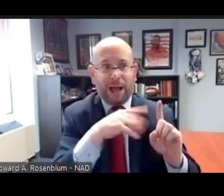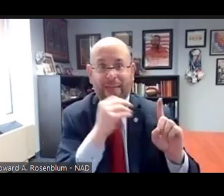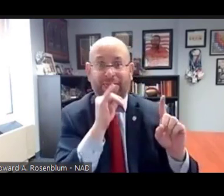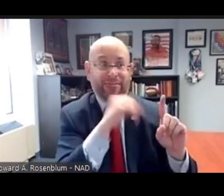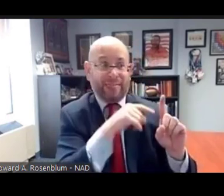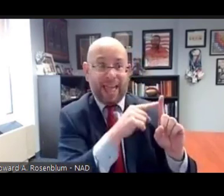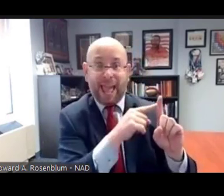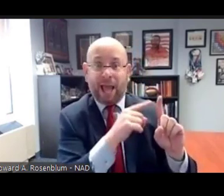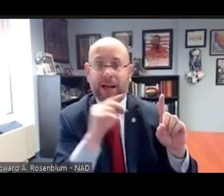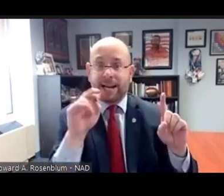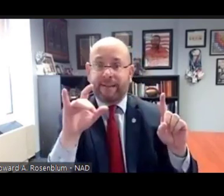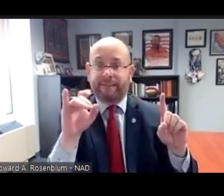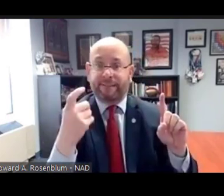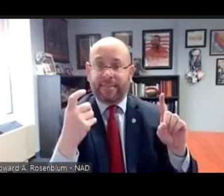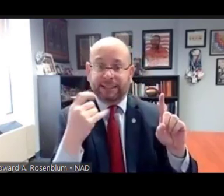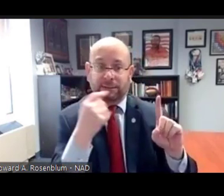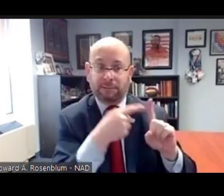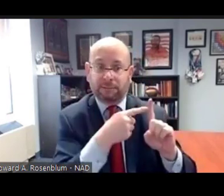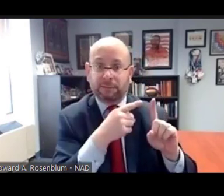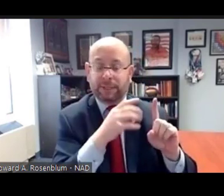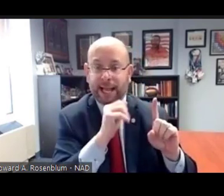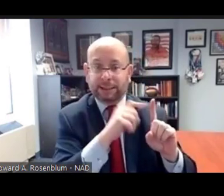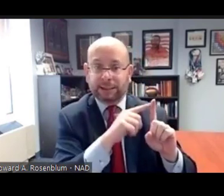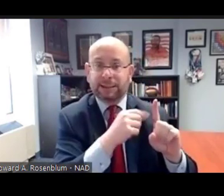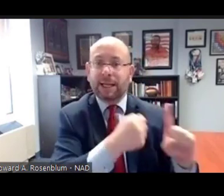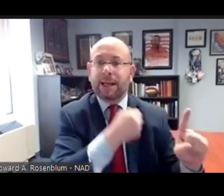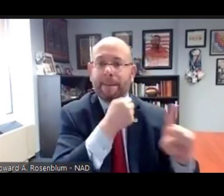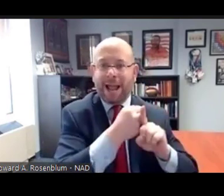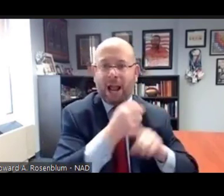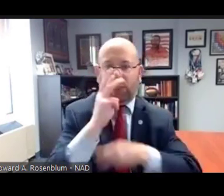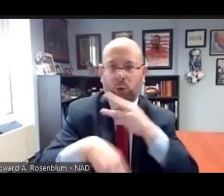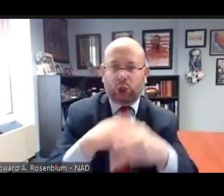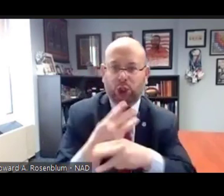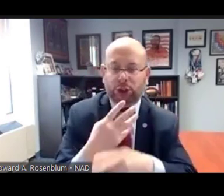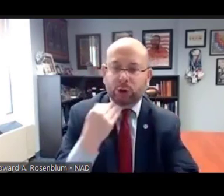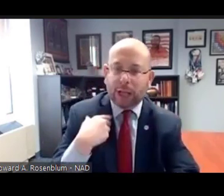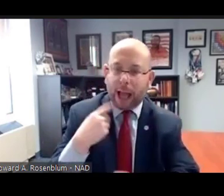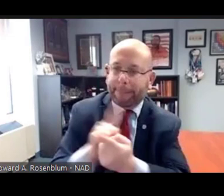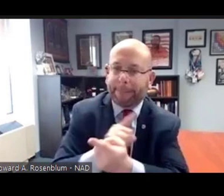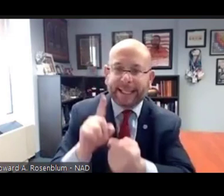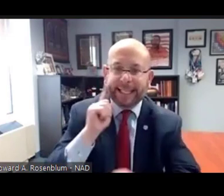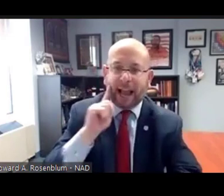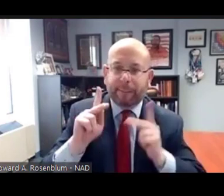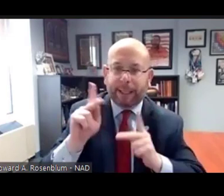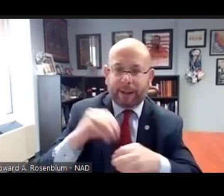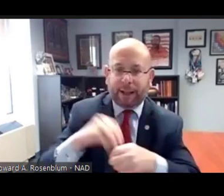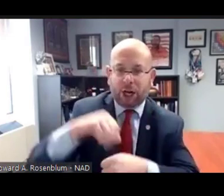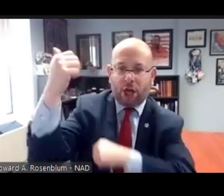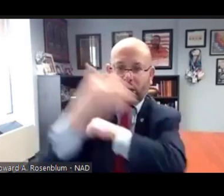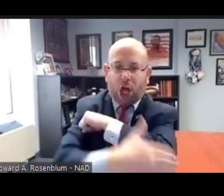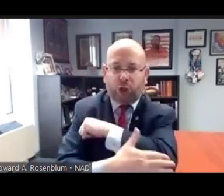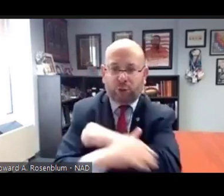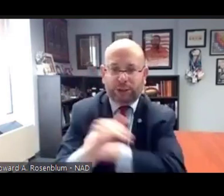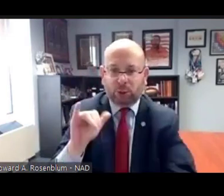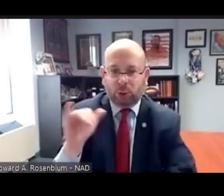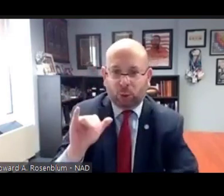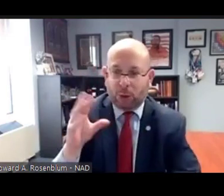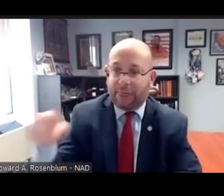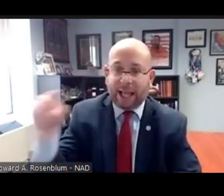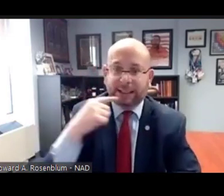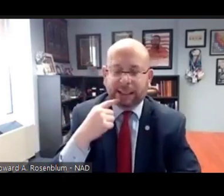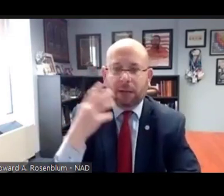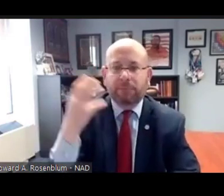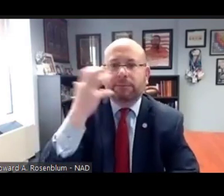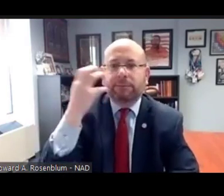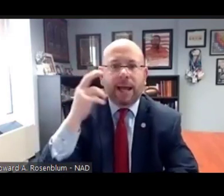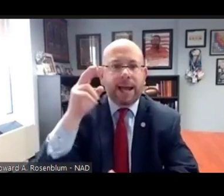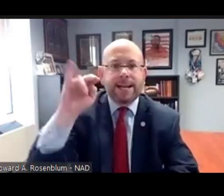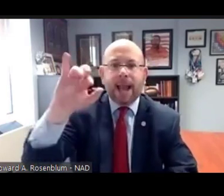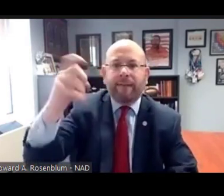So, that Netflix case set the stage and impacted the world and Deaf people in other countries